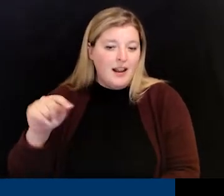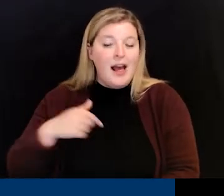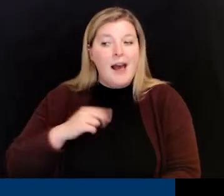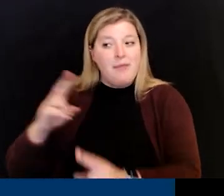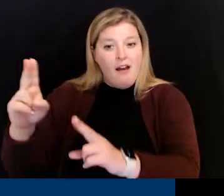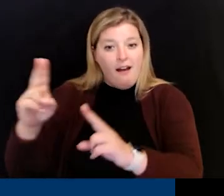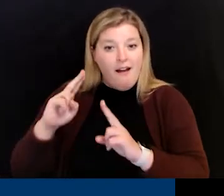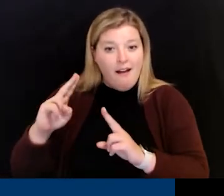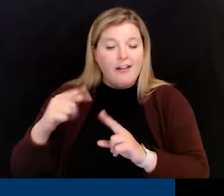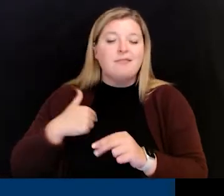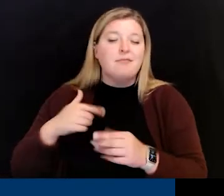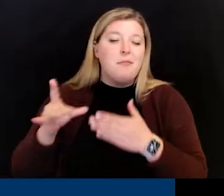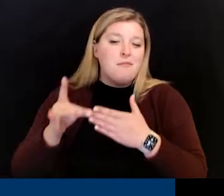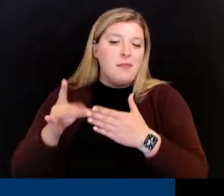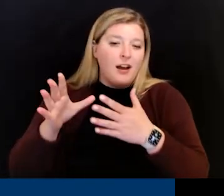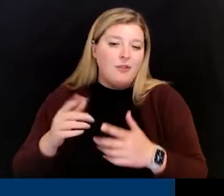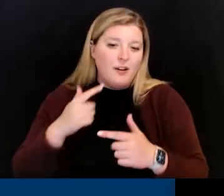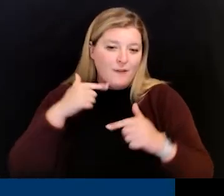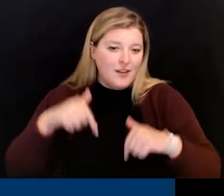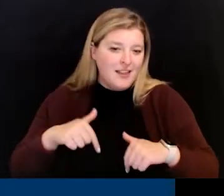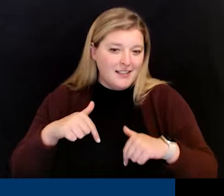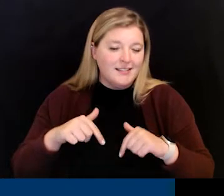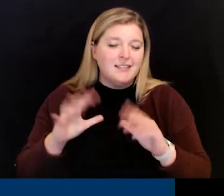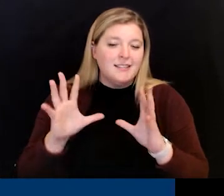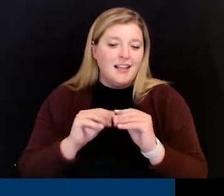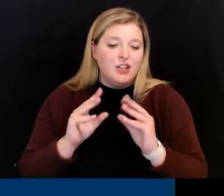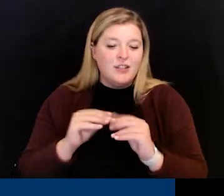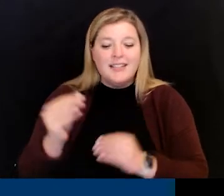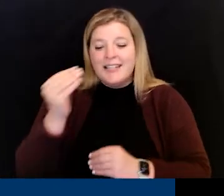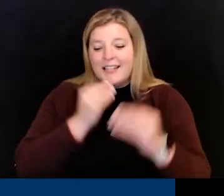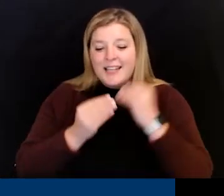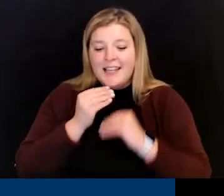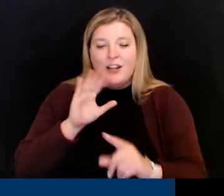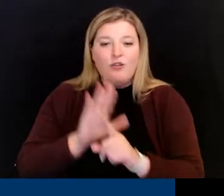for this session, "Eat Your Veggies," the sixth session in our celebration